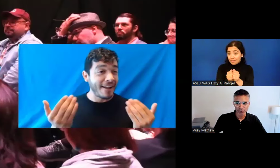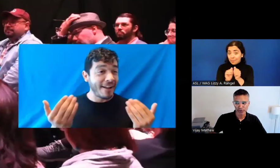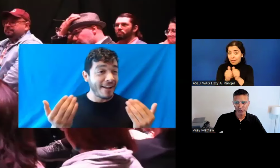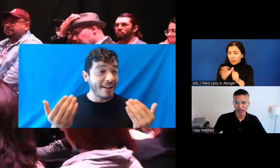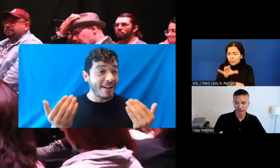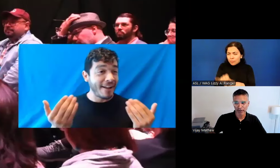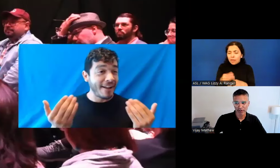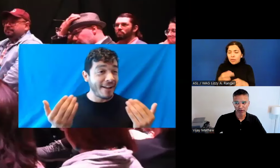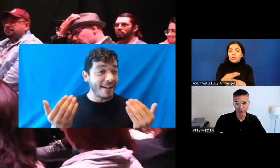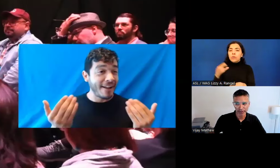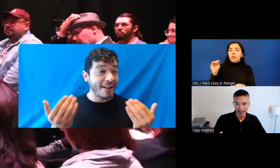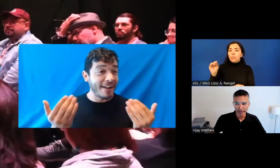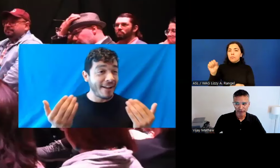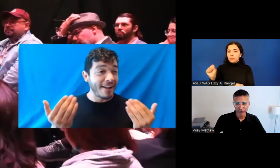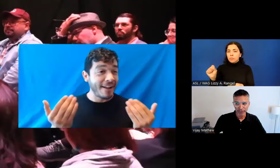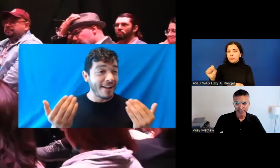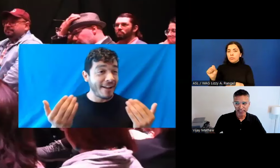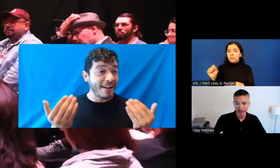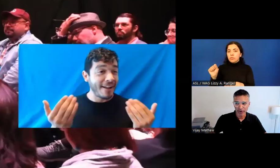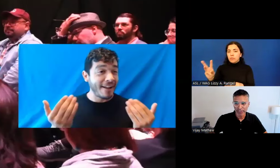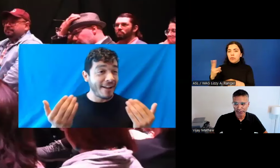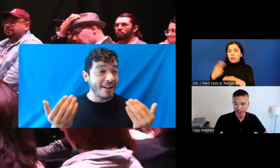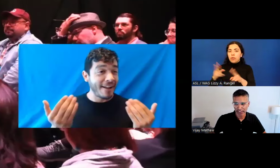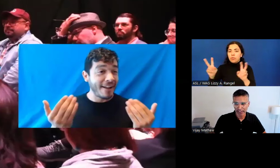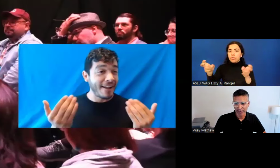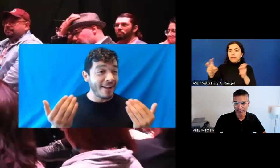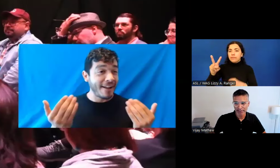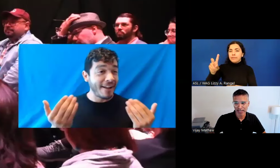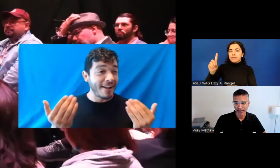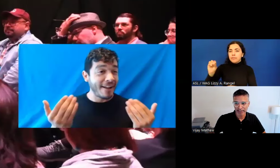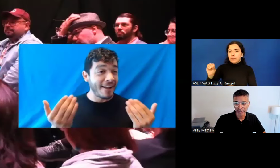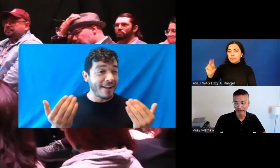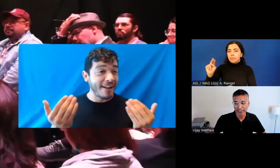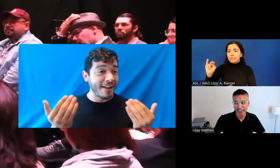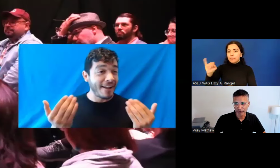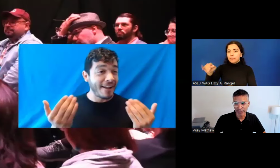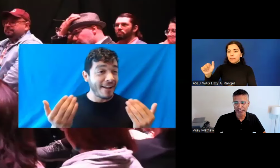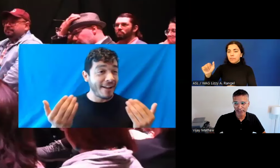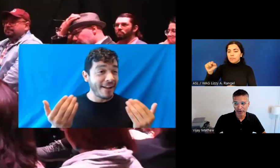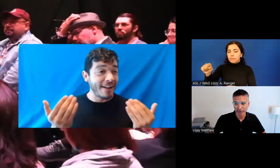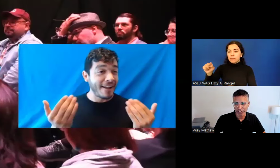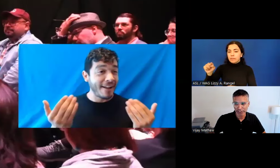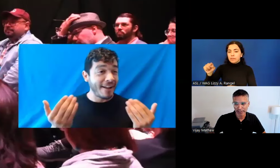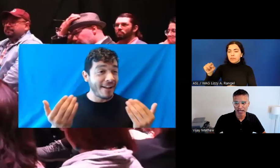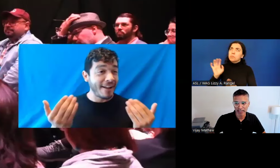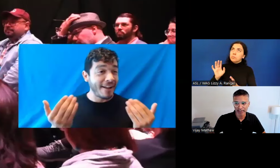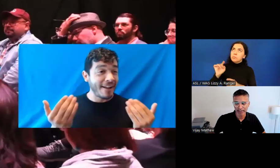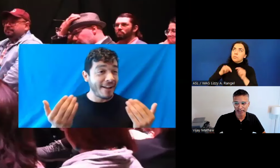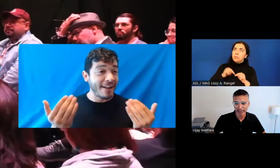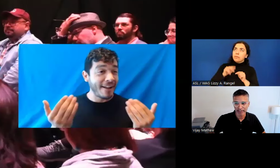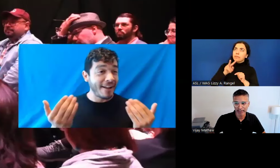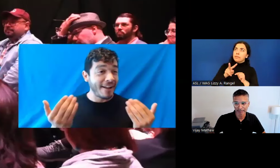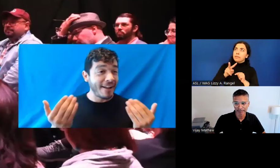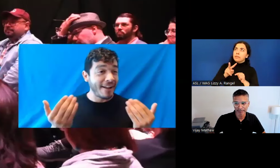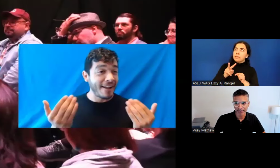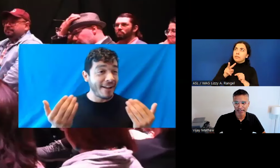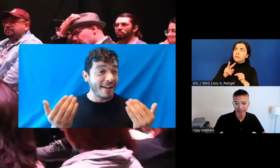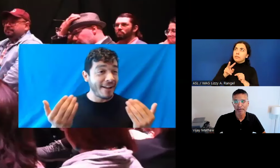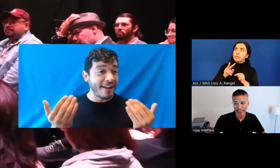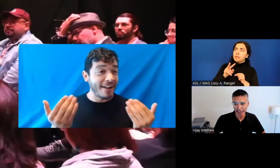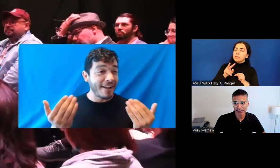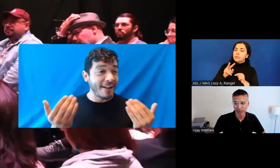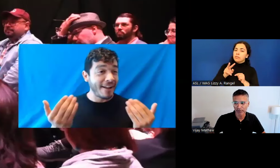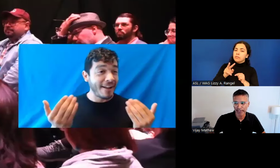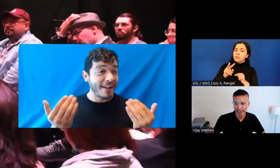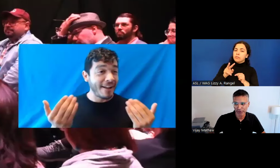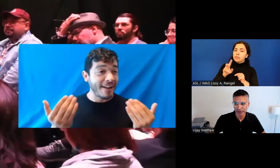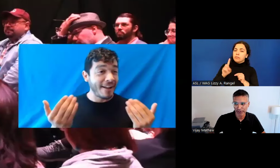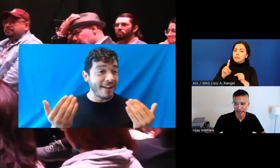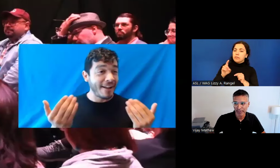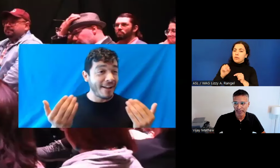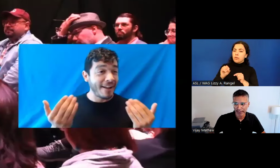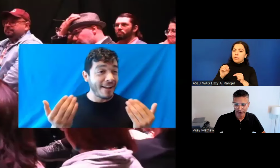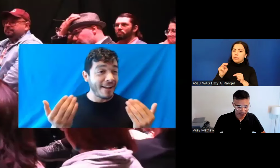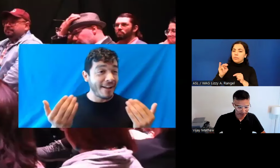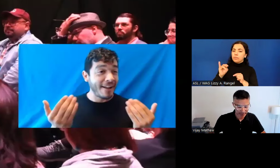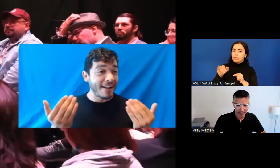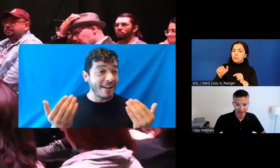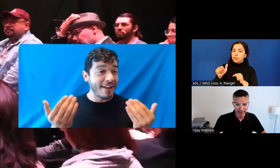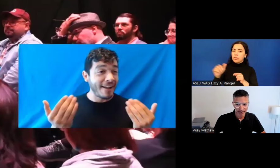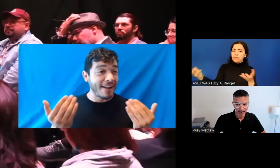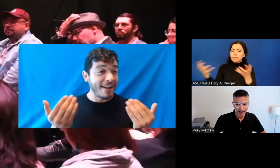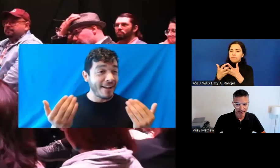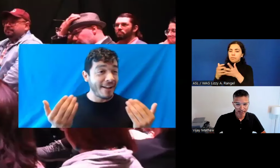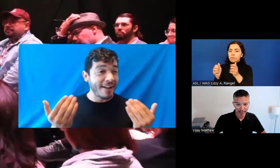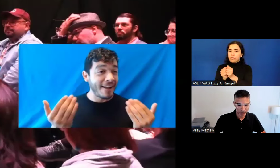source software called VDO ninja. -- VDO ninja dot -- in combination with OBS studio later on. I